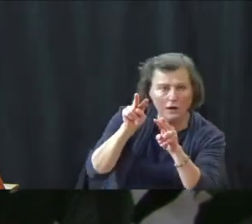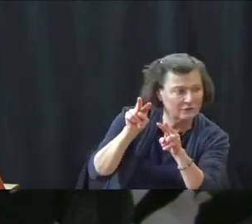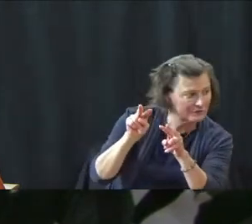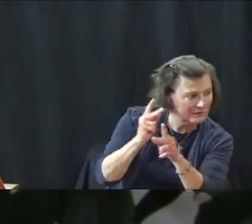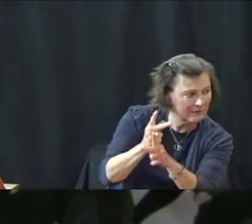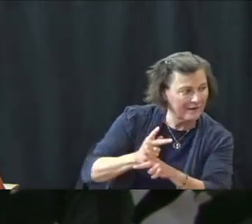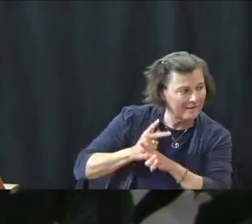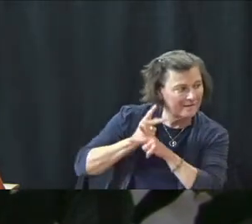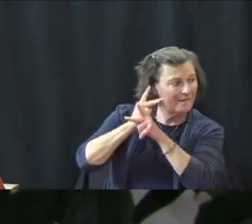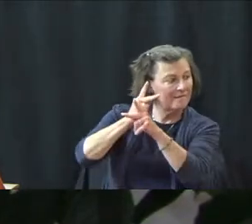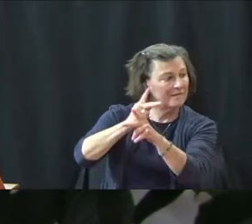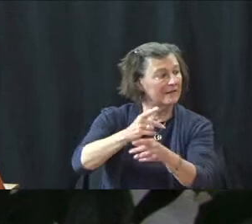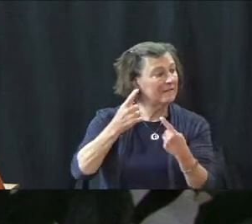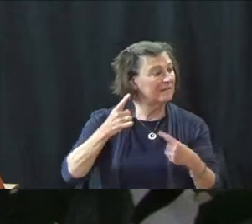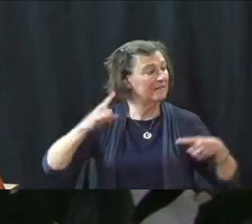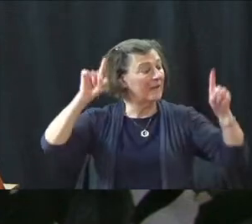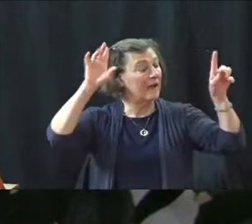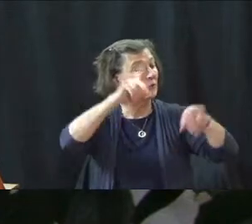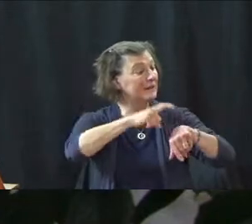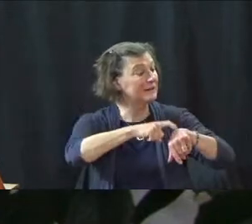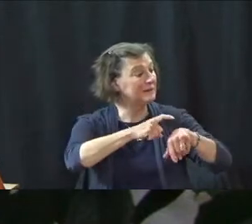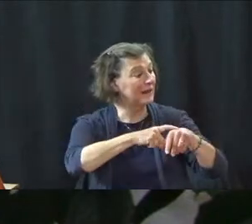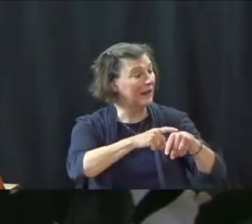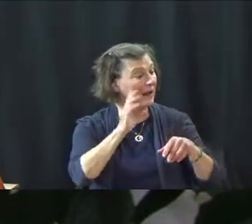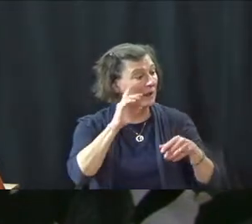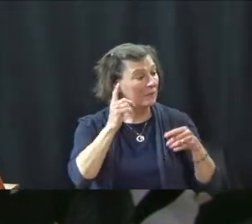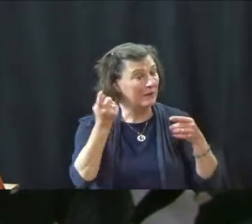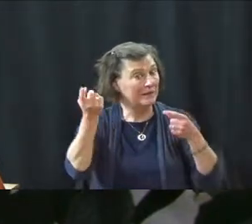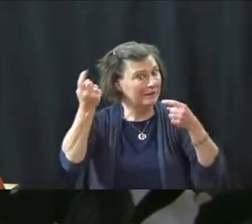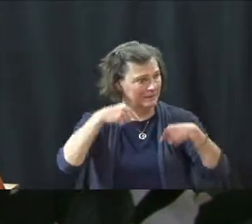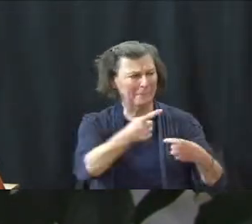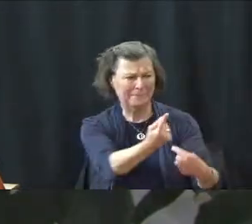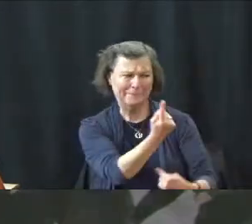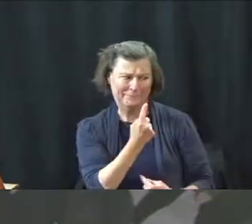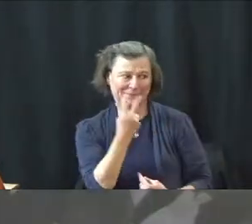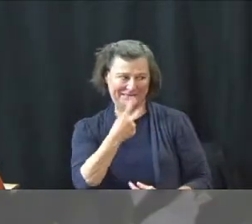And when at last, Your time has come. Return to visit me.”